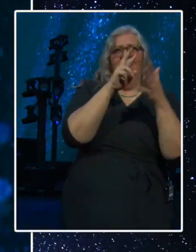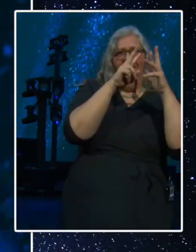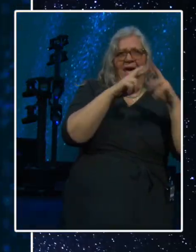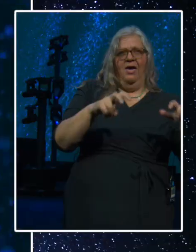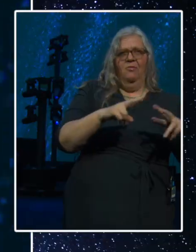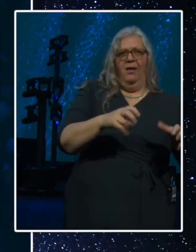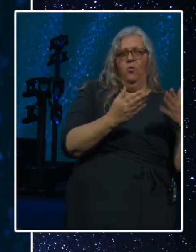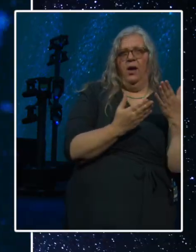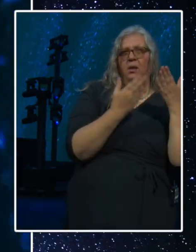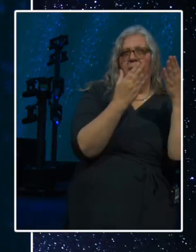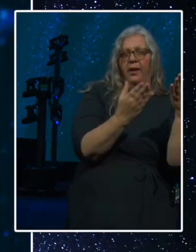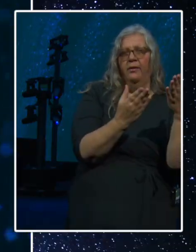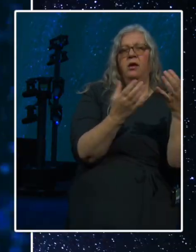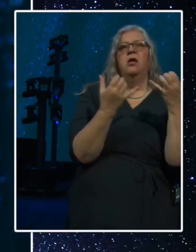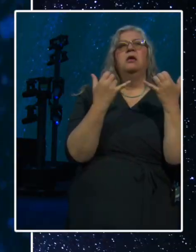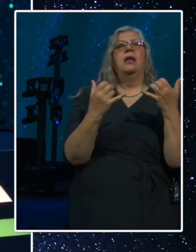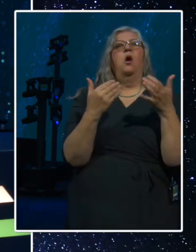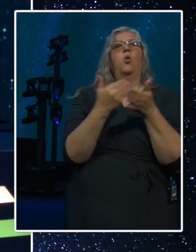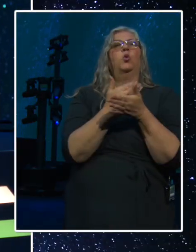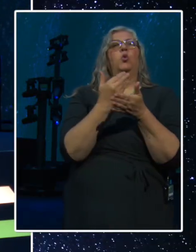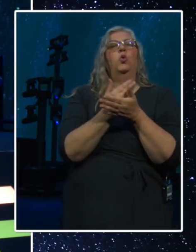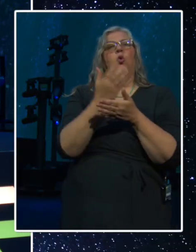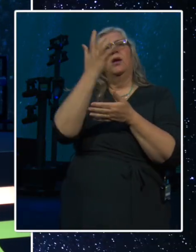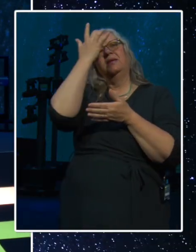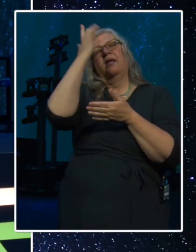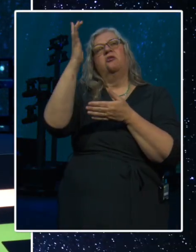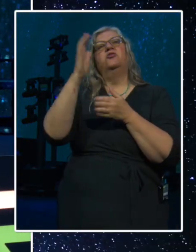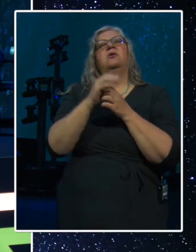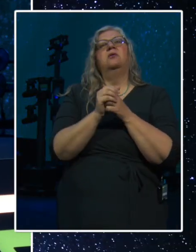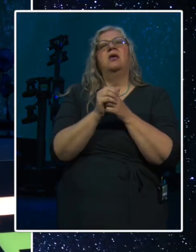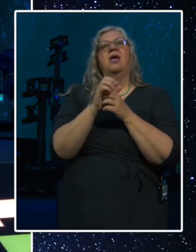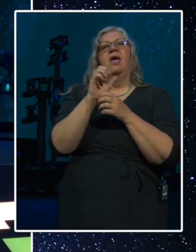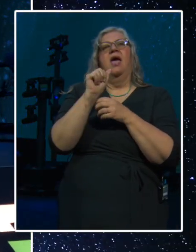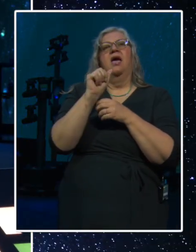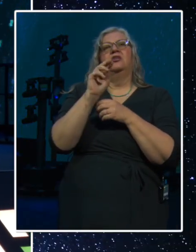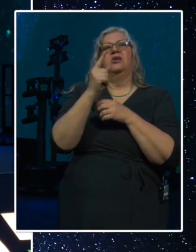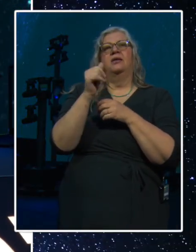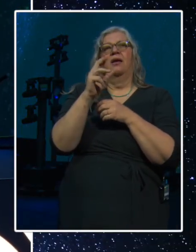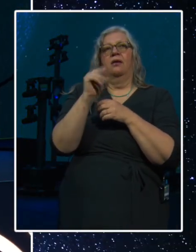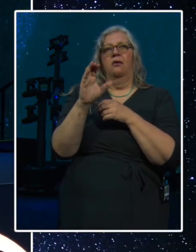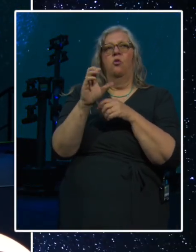towards a new intelligent, agentic AI admin workforce.